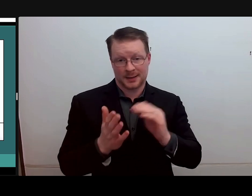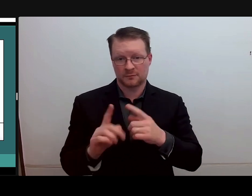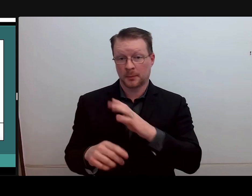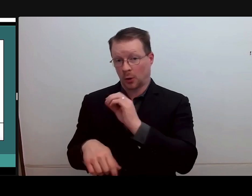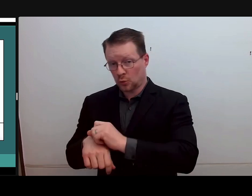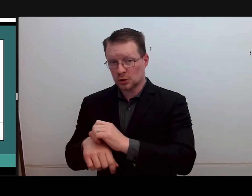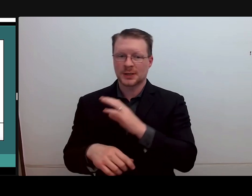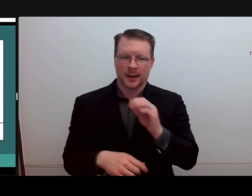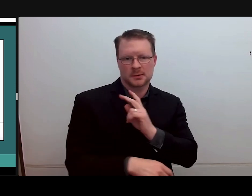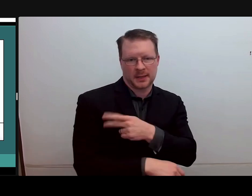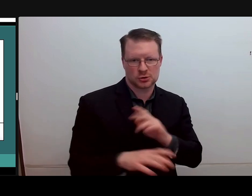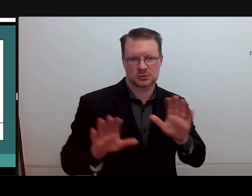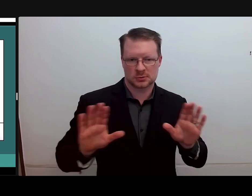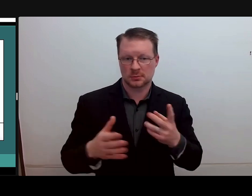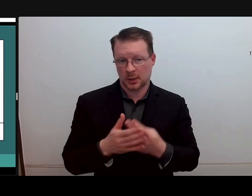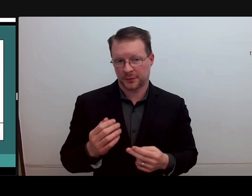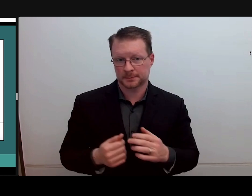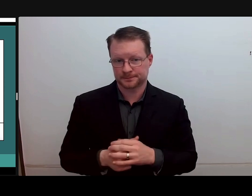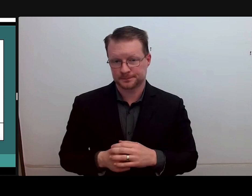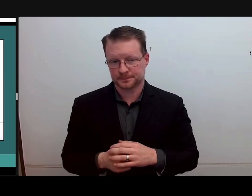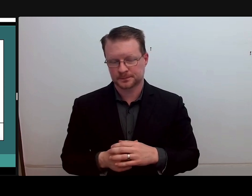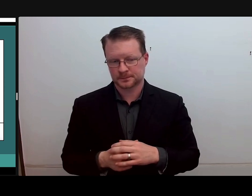Those, again, are from both colleagues and patients.